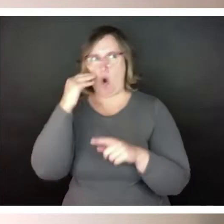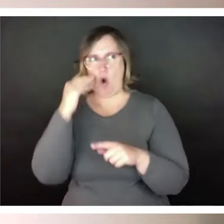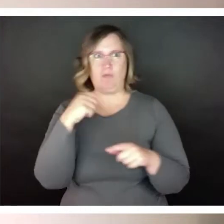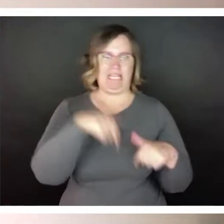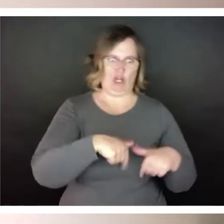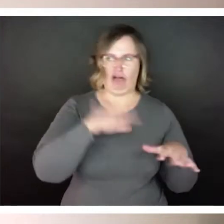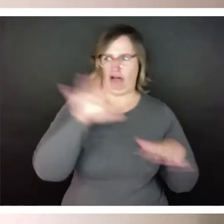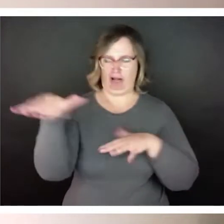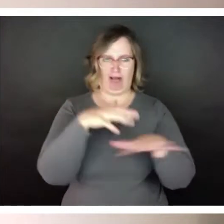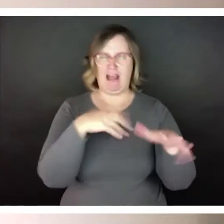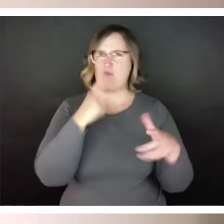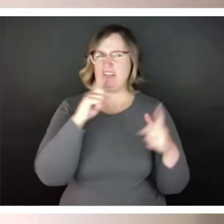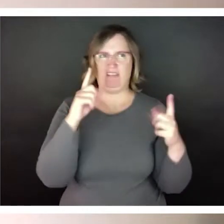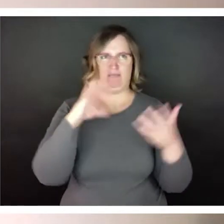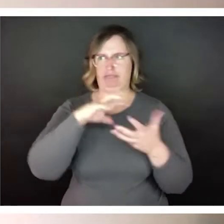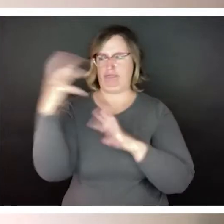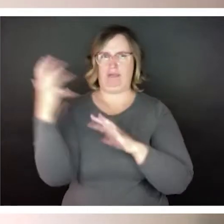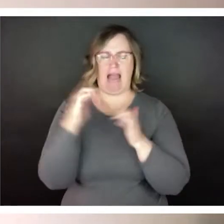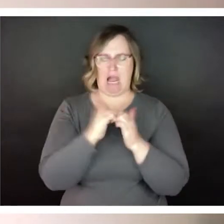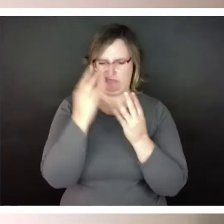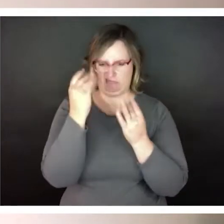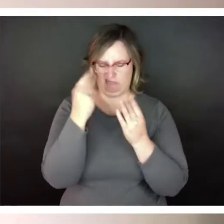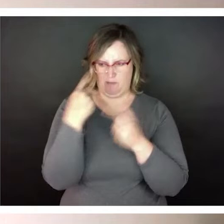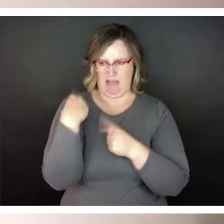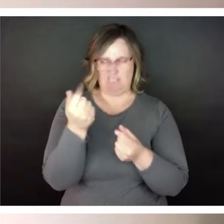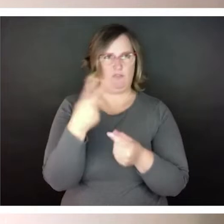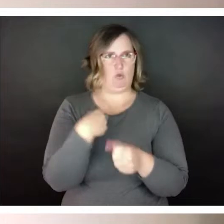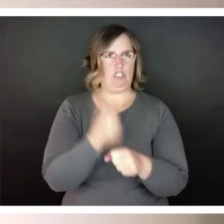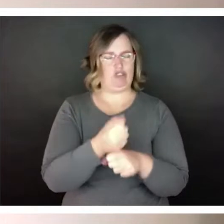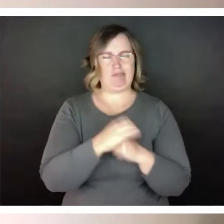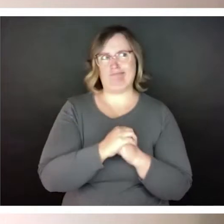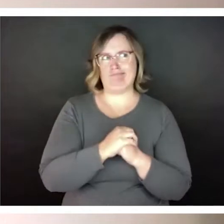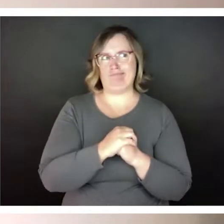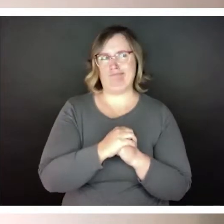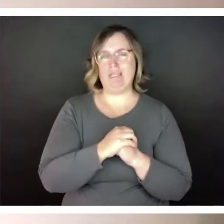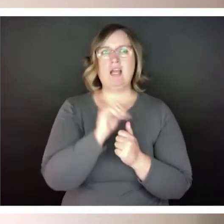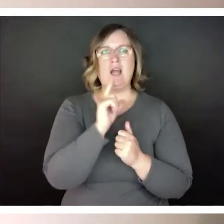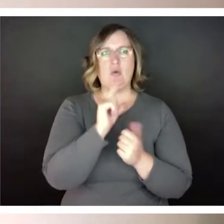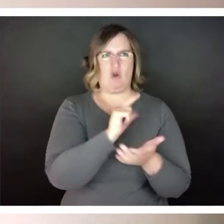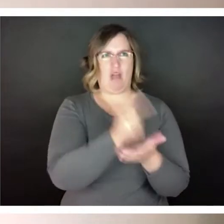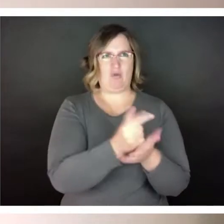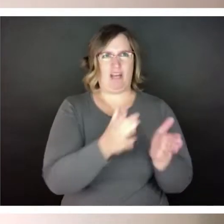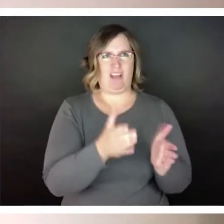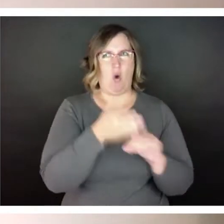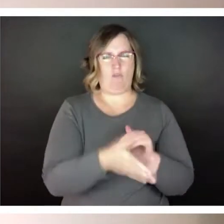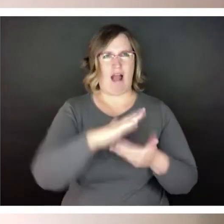have complicated my ability to accurately reflect upon these past four years. Heck we're graduating via laptop. A reality that I couldn't have even dreamed up